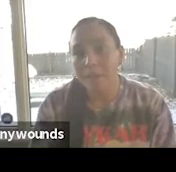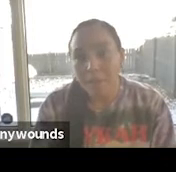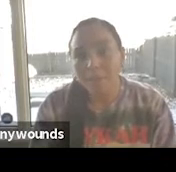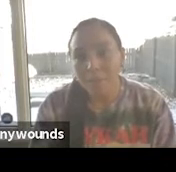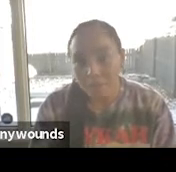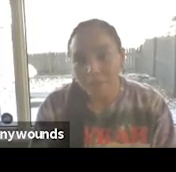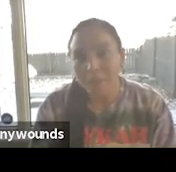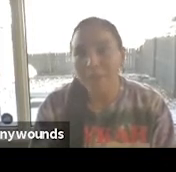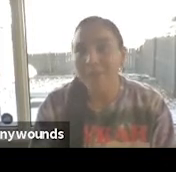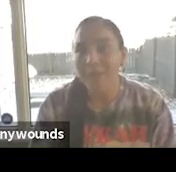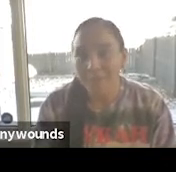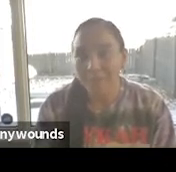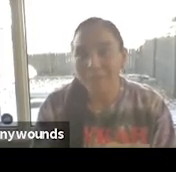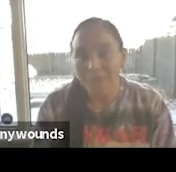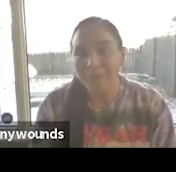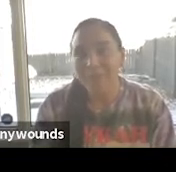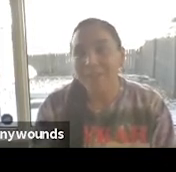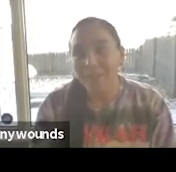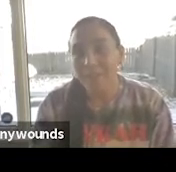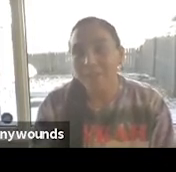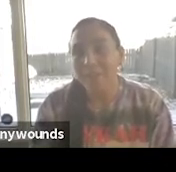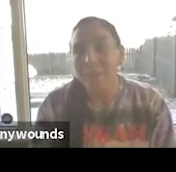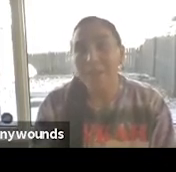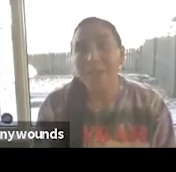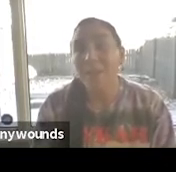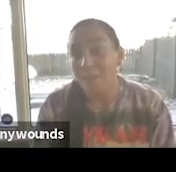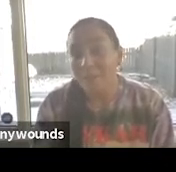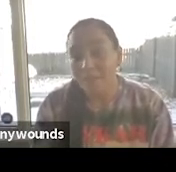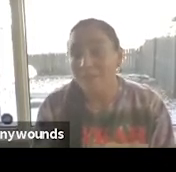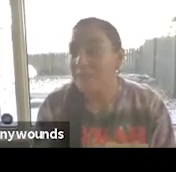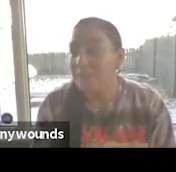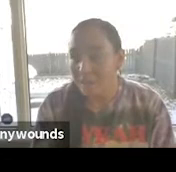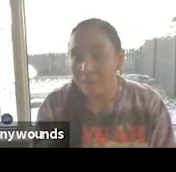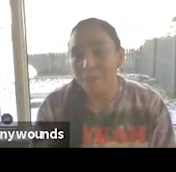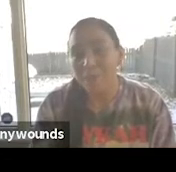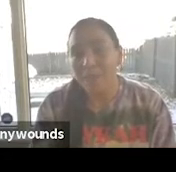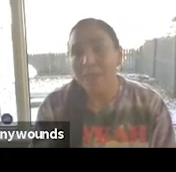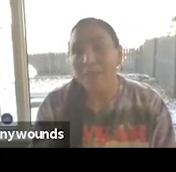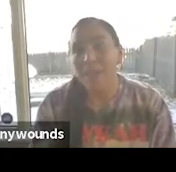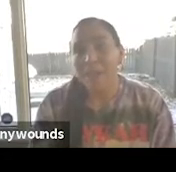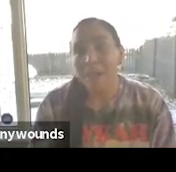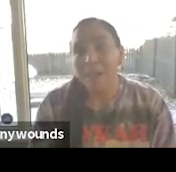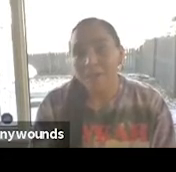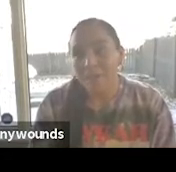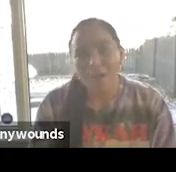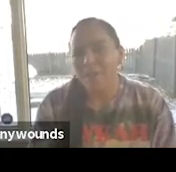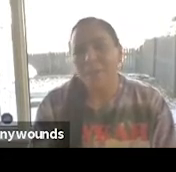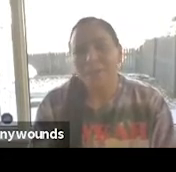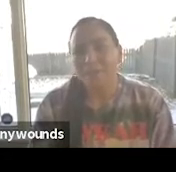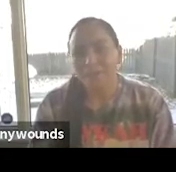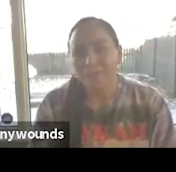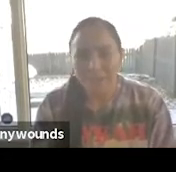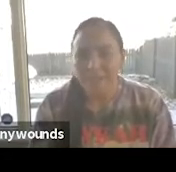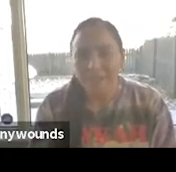nothing will ever be in, you know, in harmony, or nothing will be ever honourable for Canada.